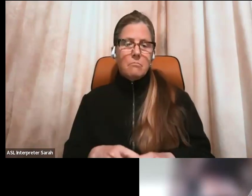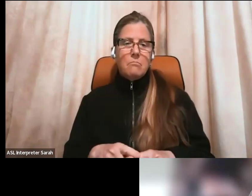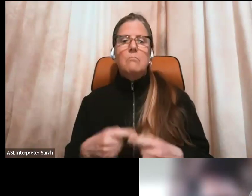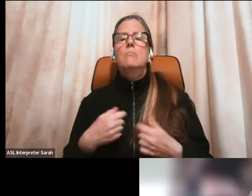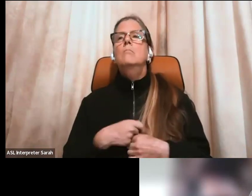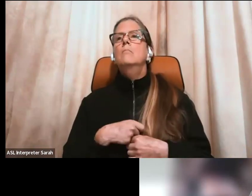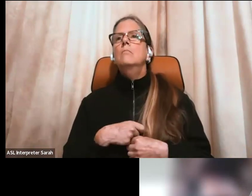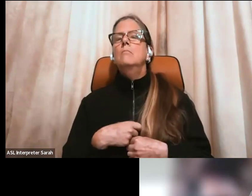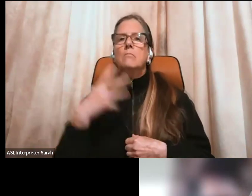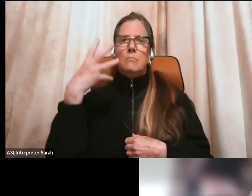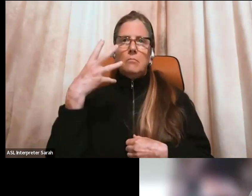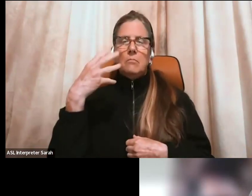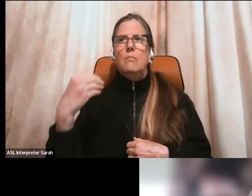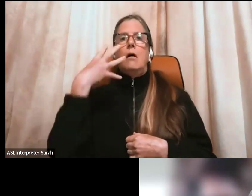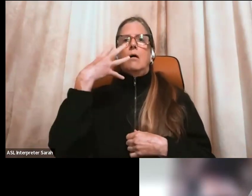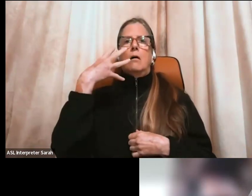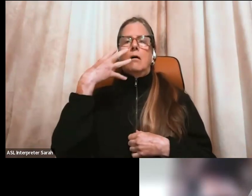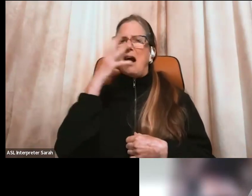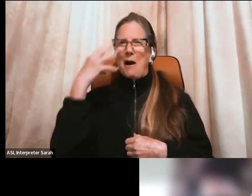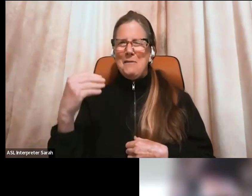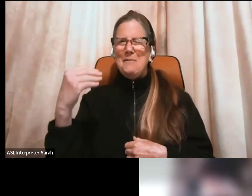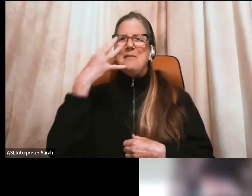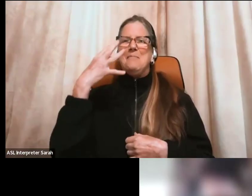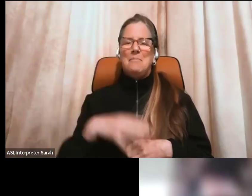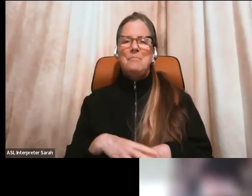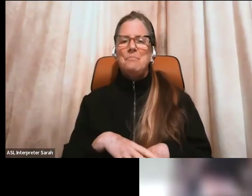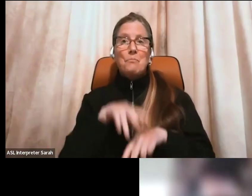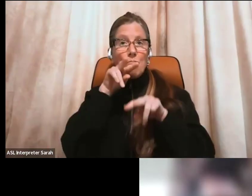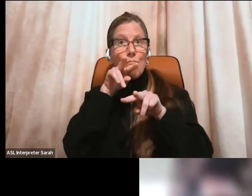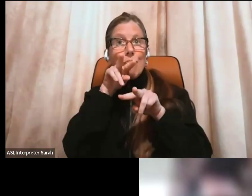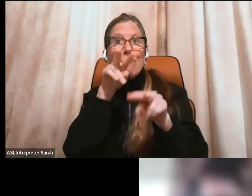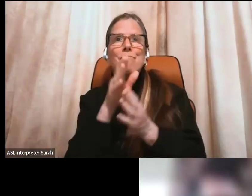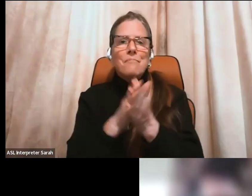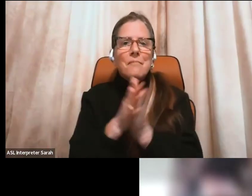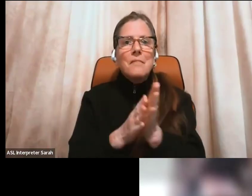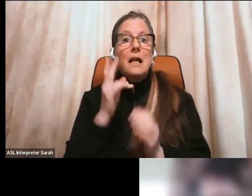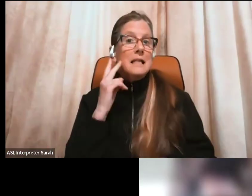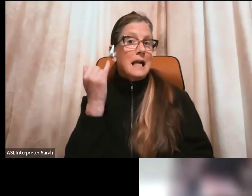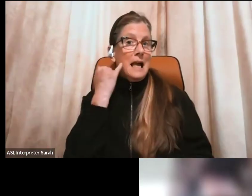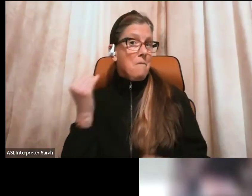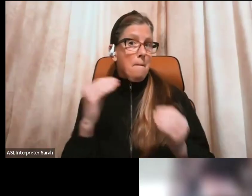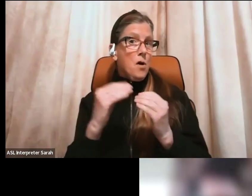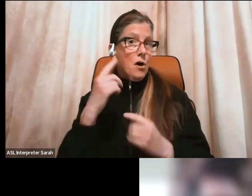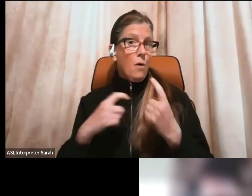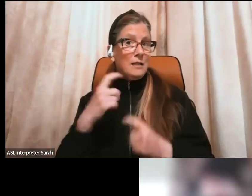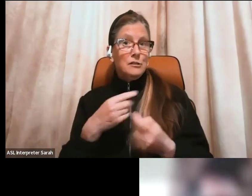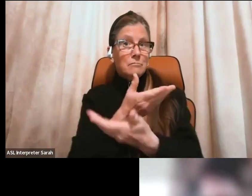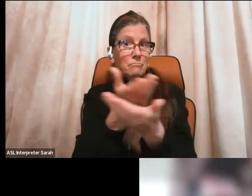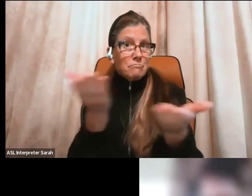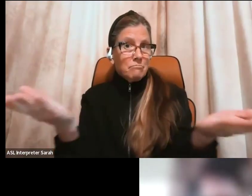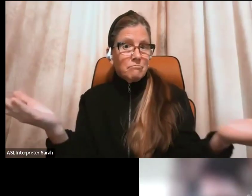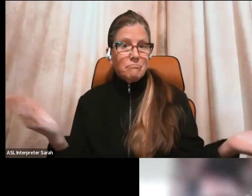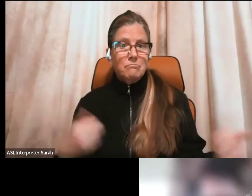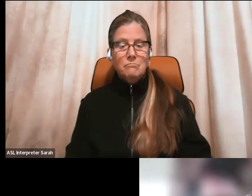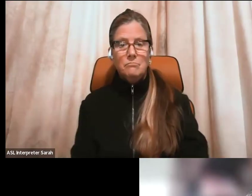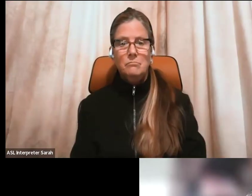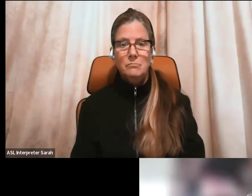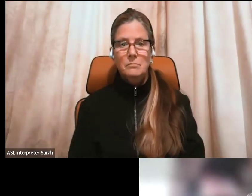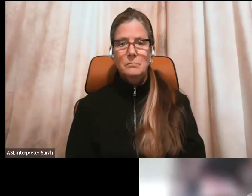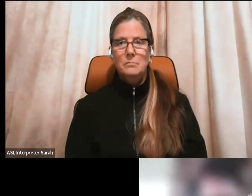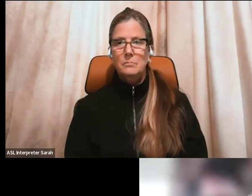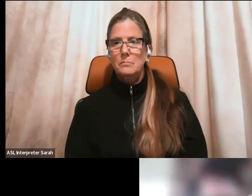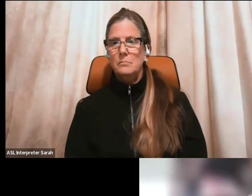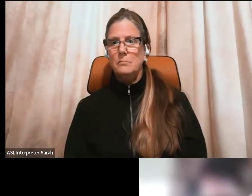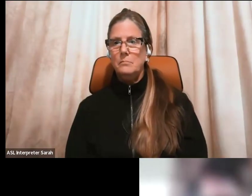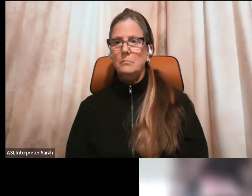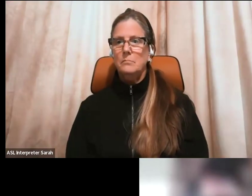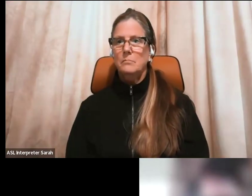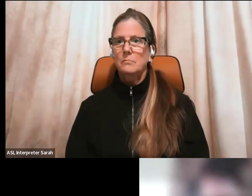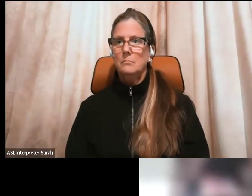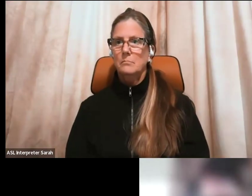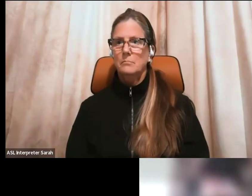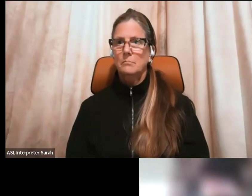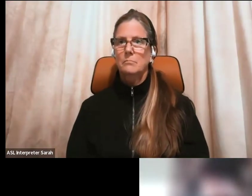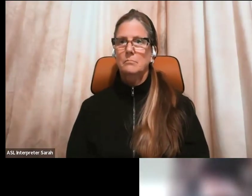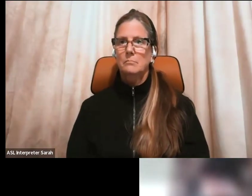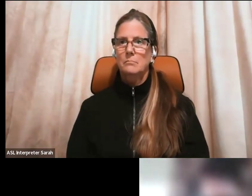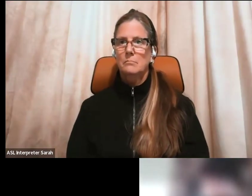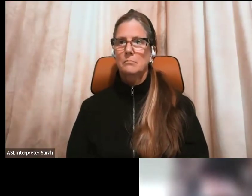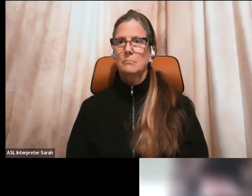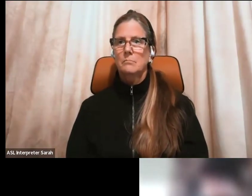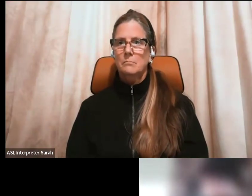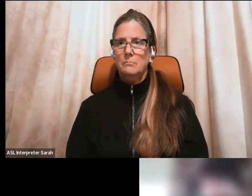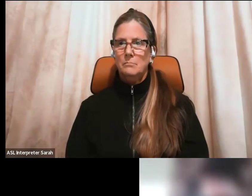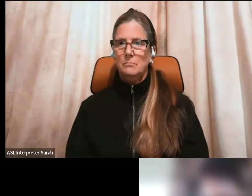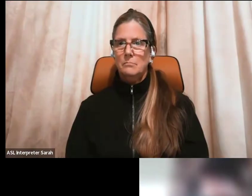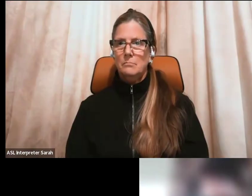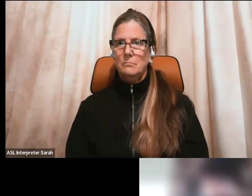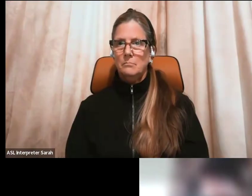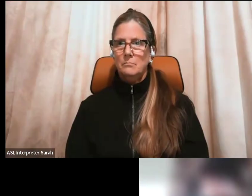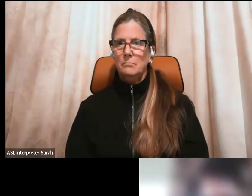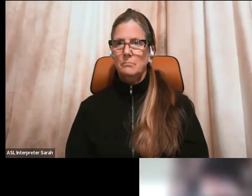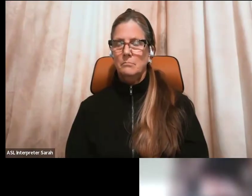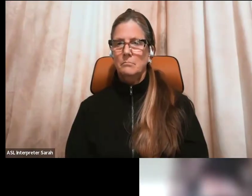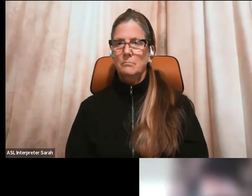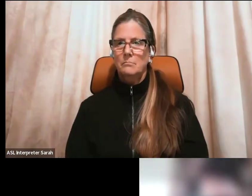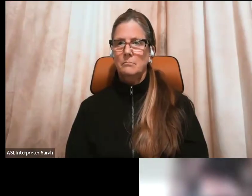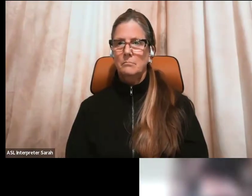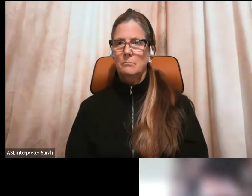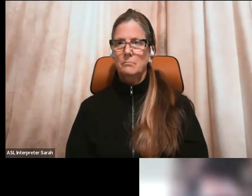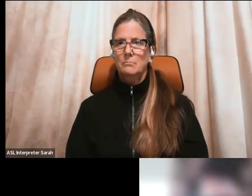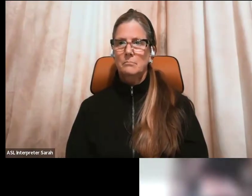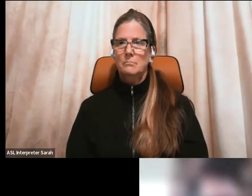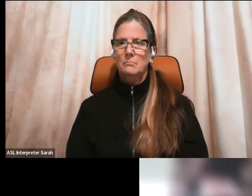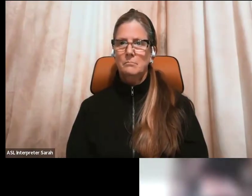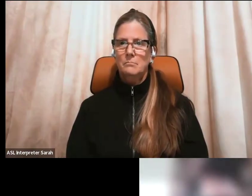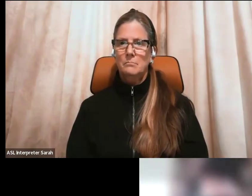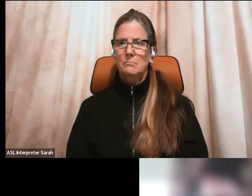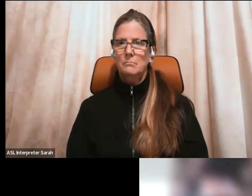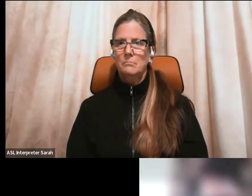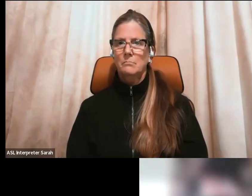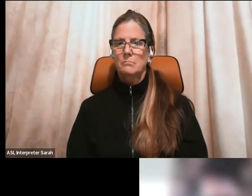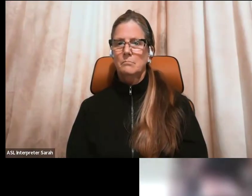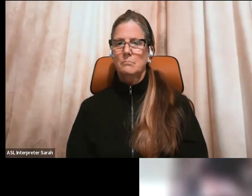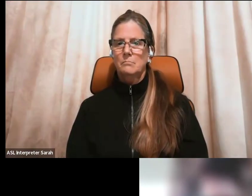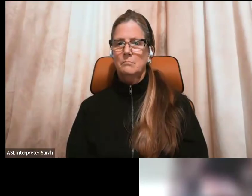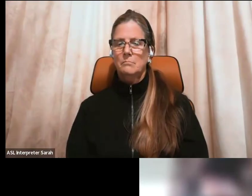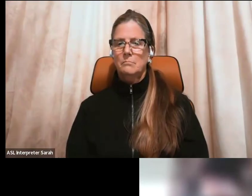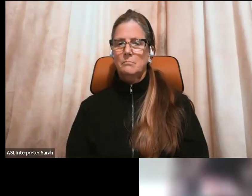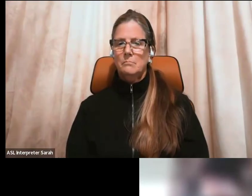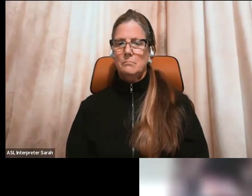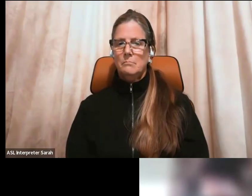camera, or go on camera. We look forward to seeing if there's any additional questions.